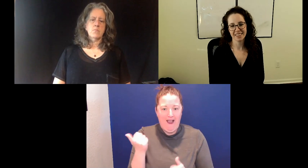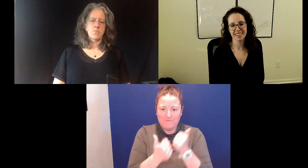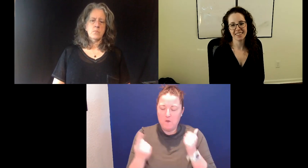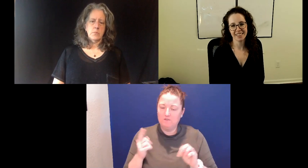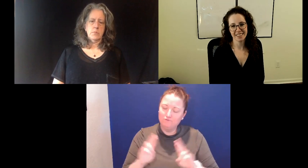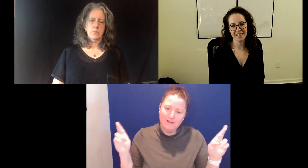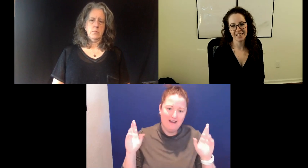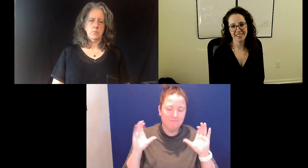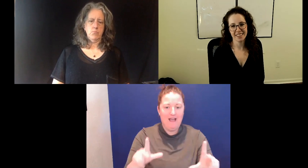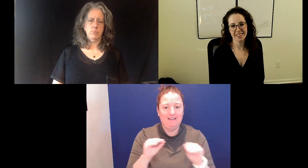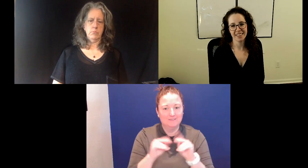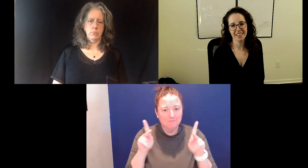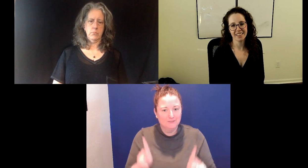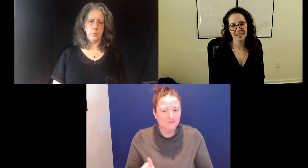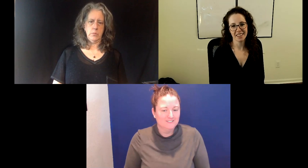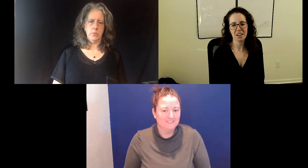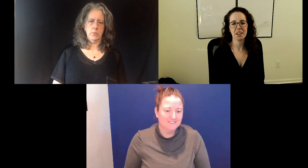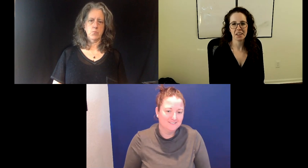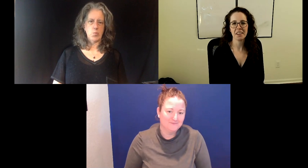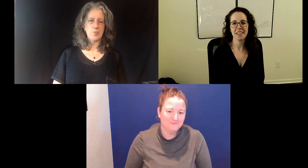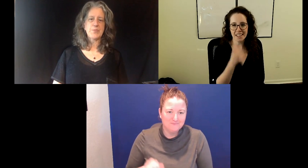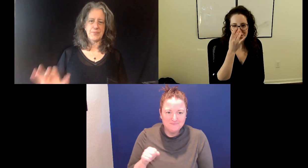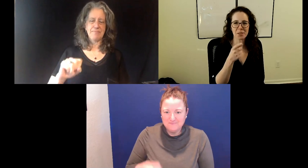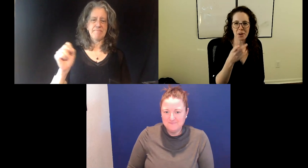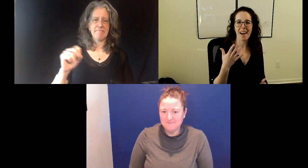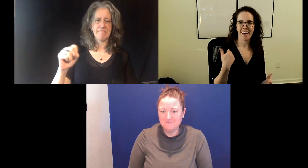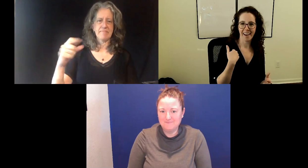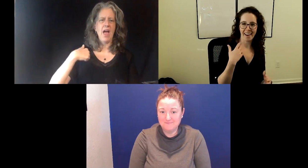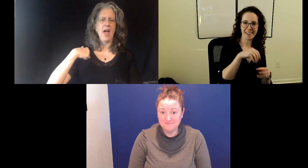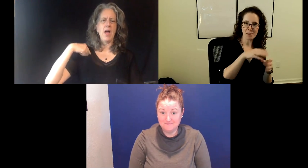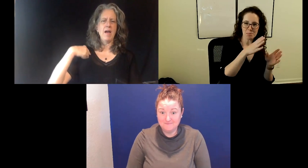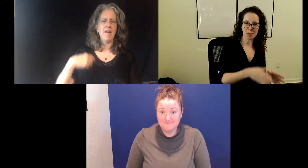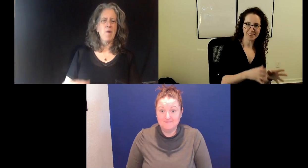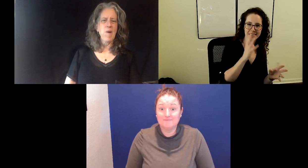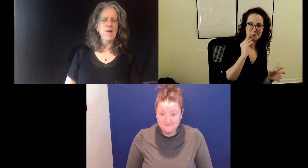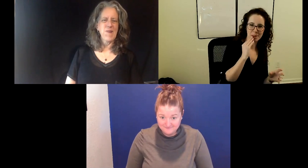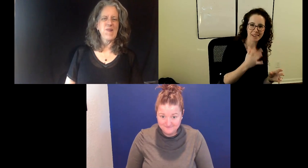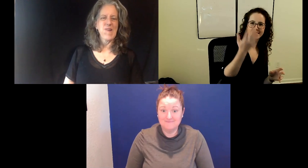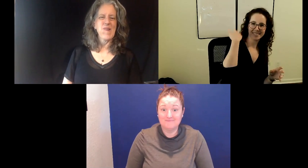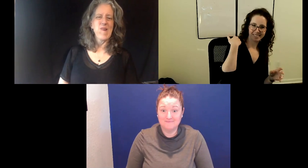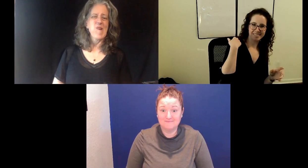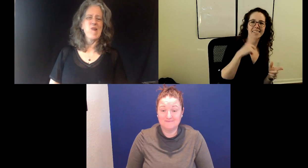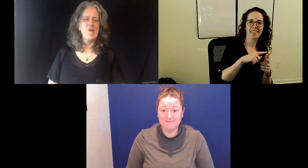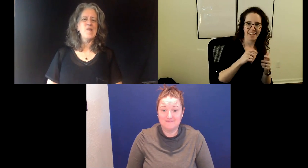on the 15th we should be able to go back in person i cannot wait um i really want that